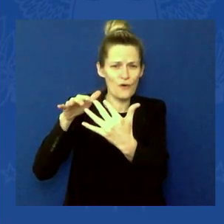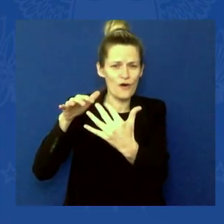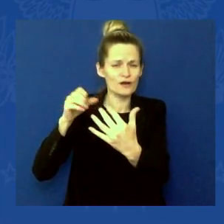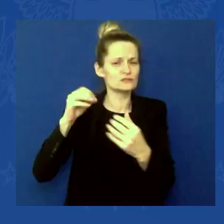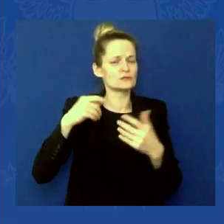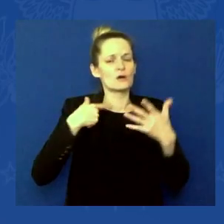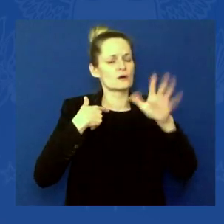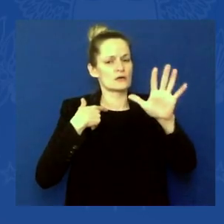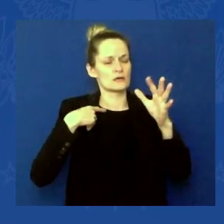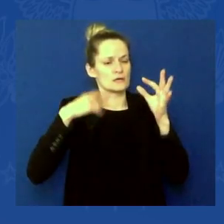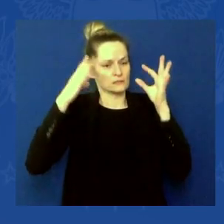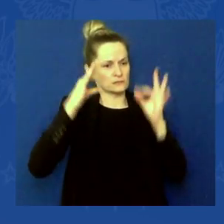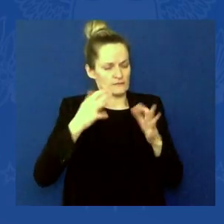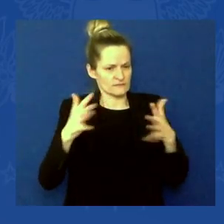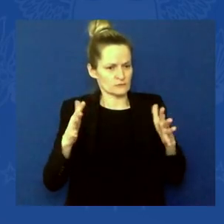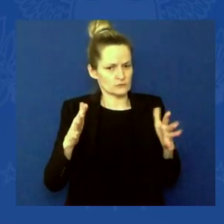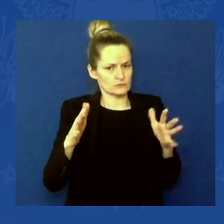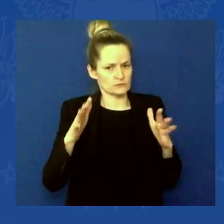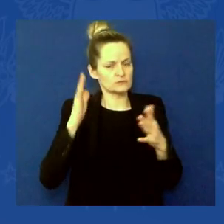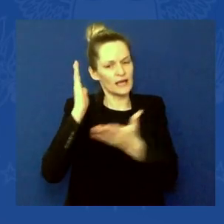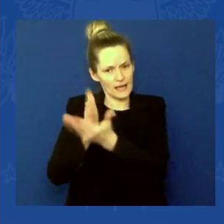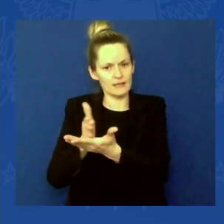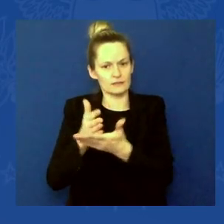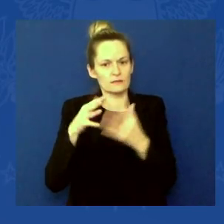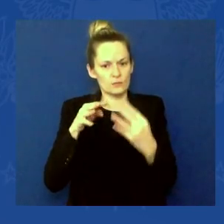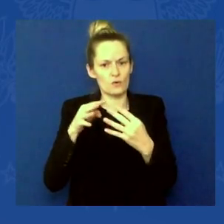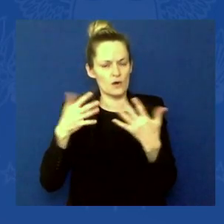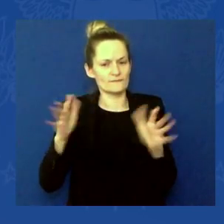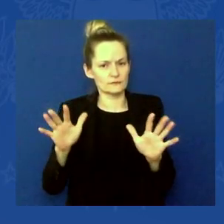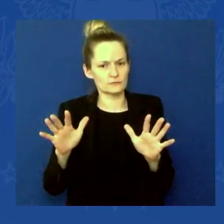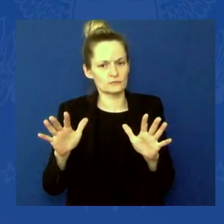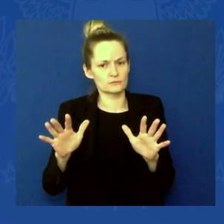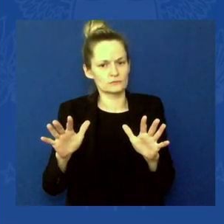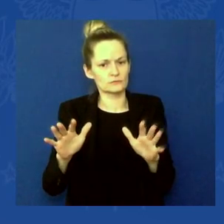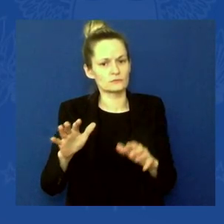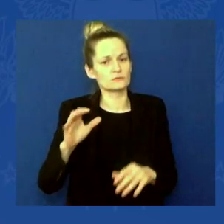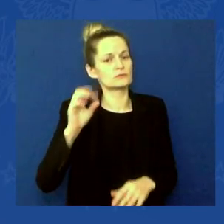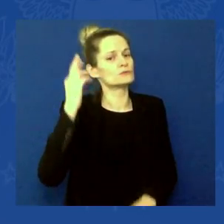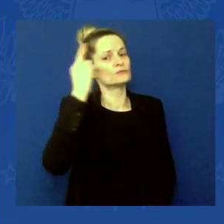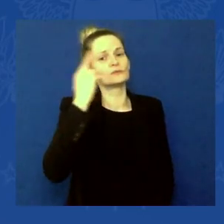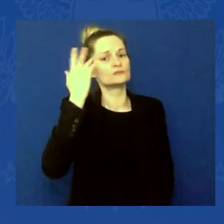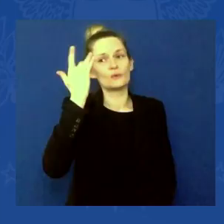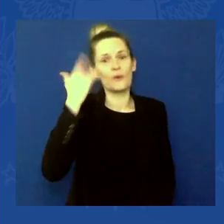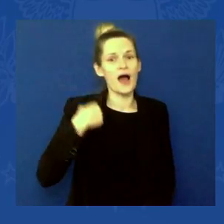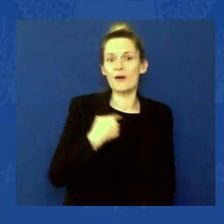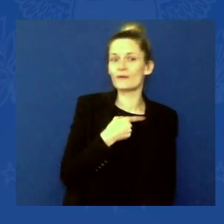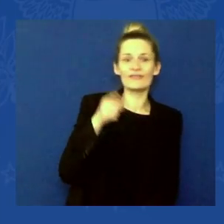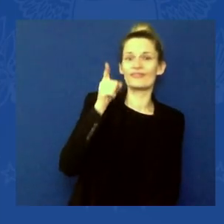As I said the other day: You know, the only reason we were in Afghanistan is this is the place from which bin Laden attacked the United States of America.